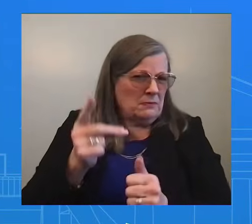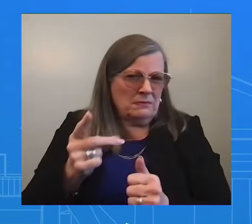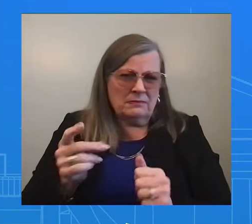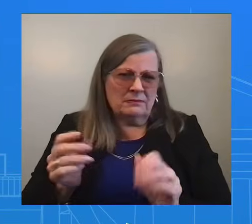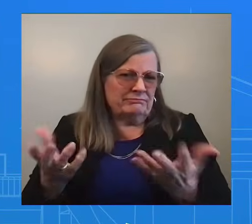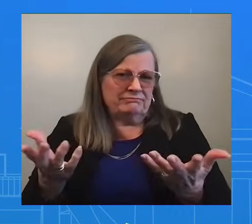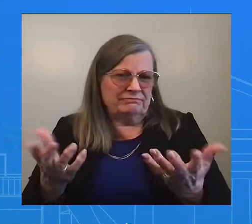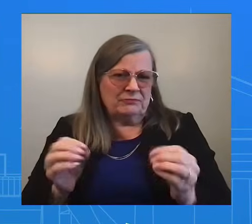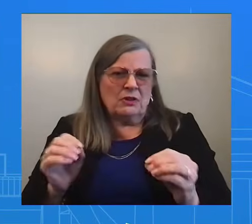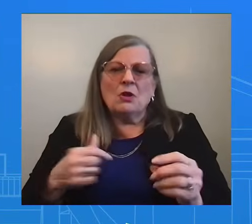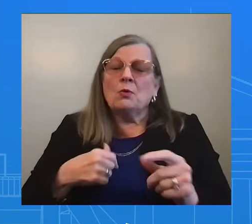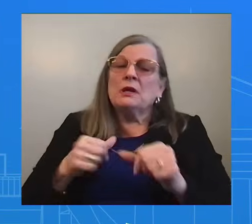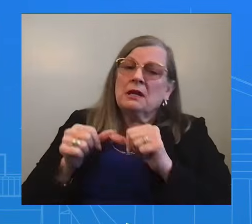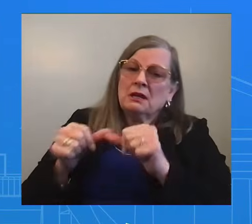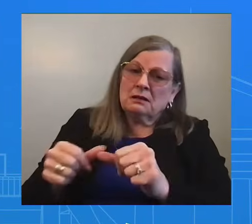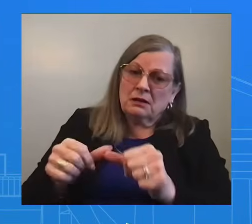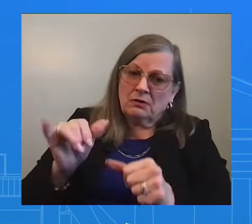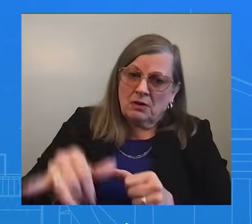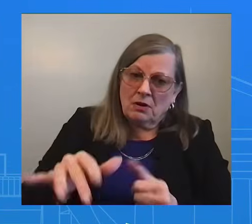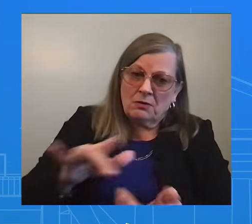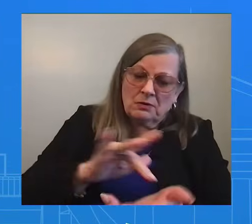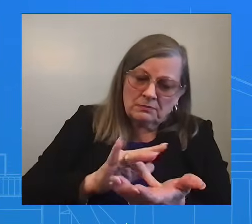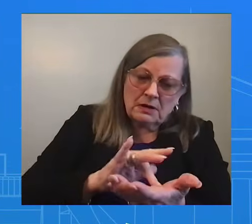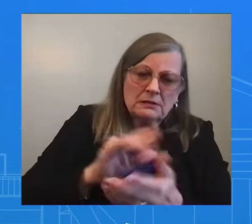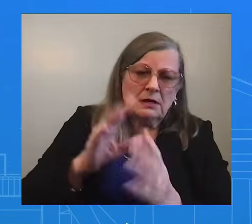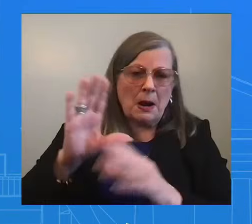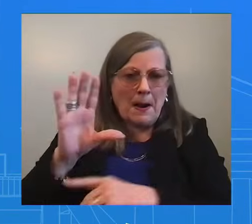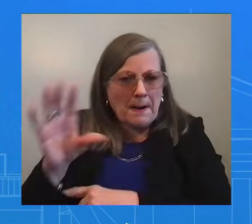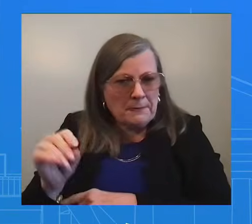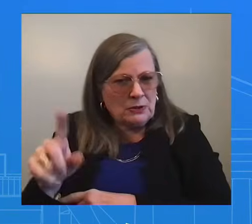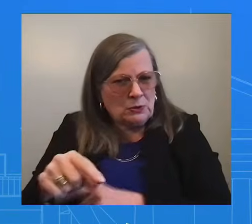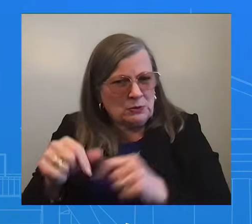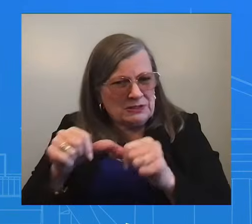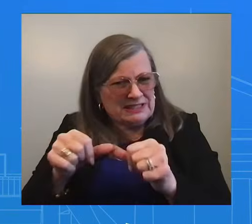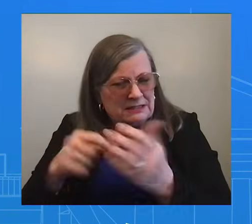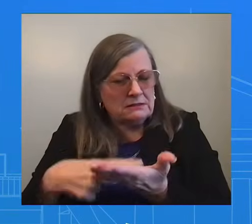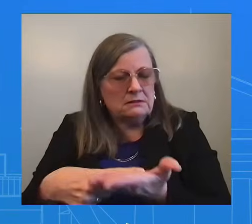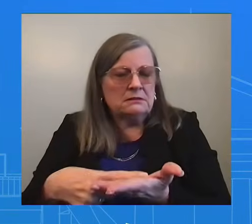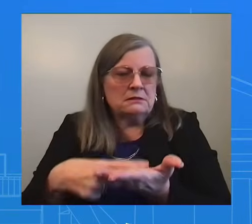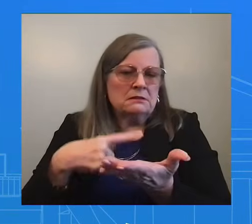to meet the demands that we're currently seeing, right? So, that is going to be conversations